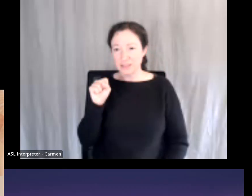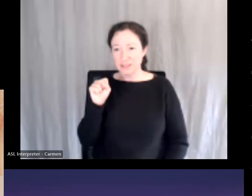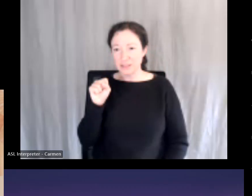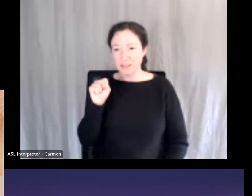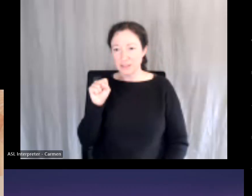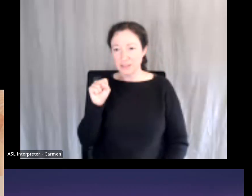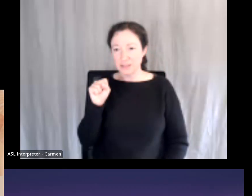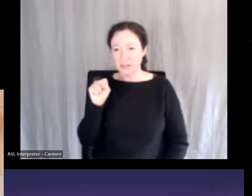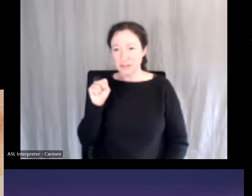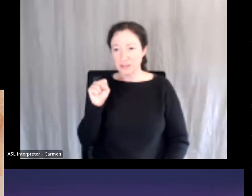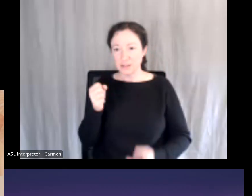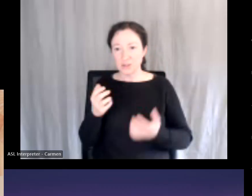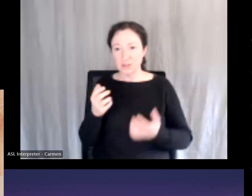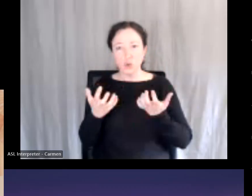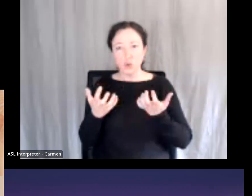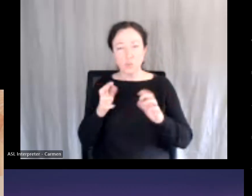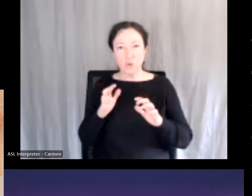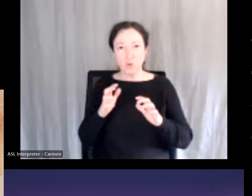swapping out sugar for sweet.